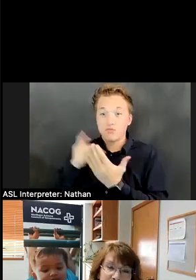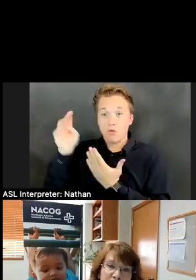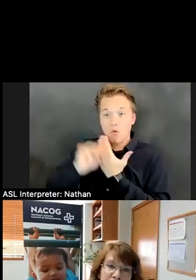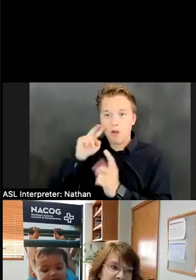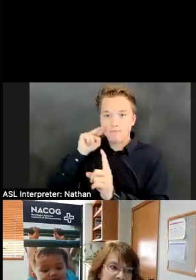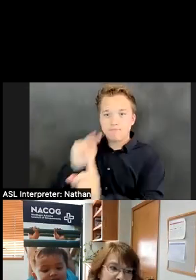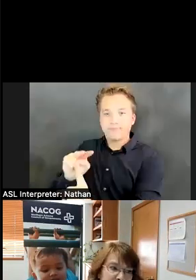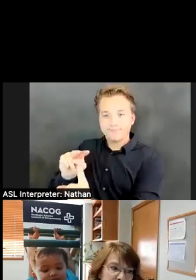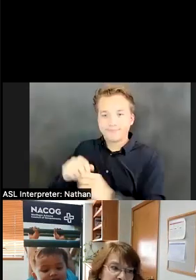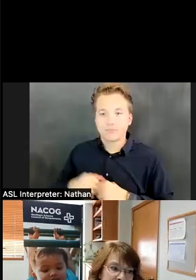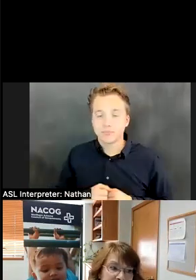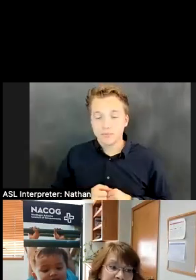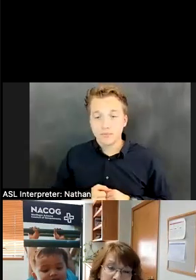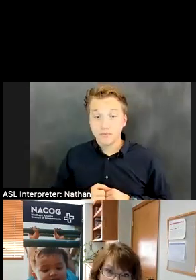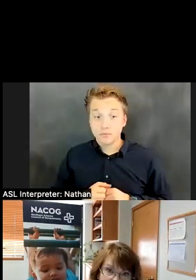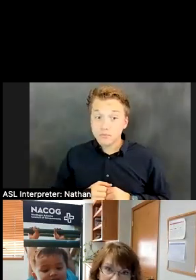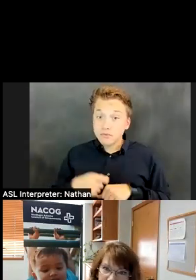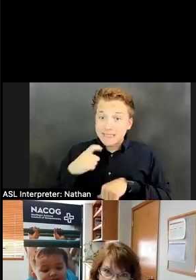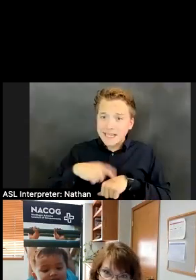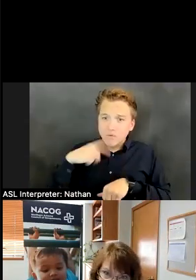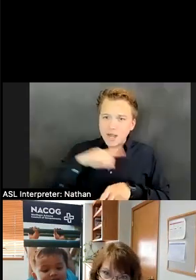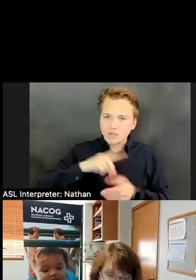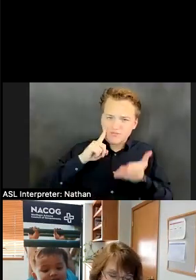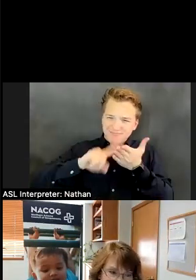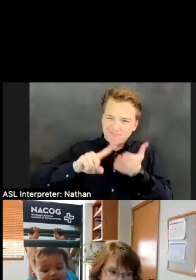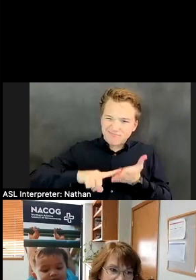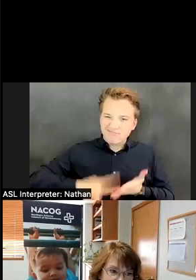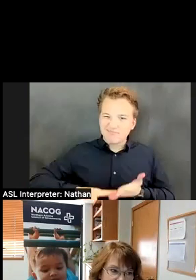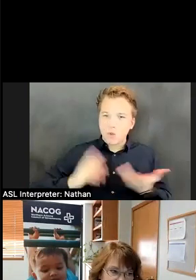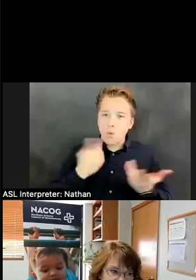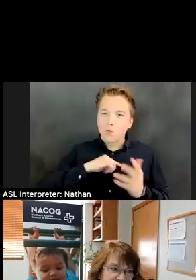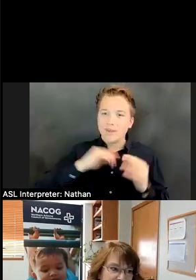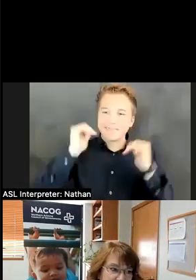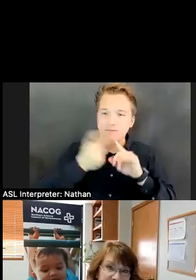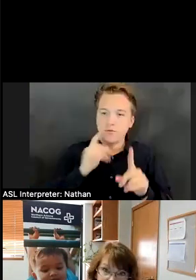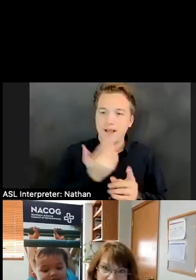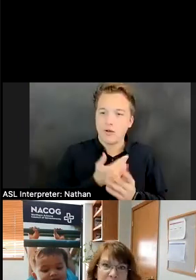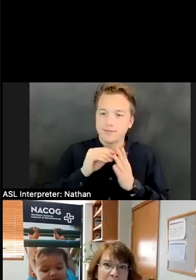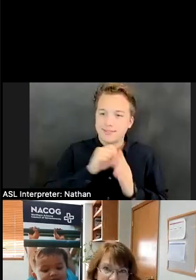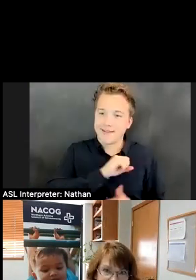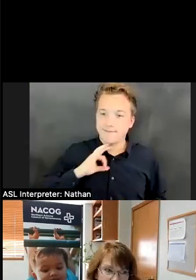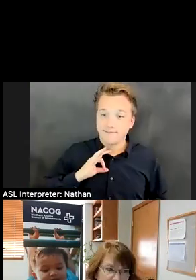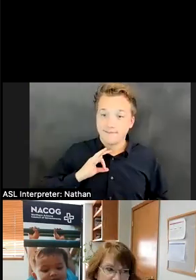Time for us to inspect what we expect of our staff. Inspect what we expect.